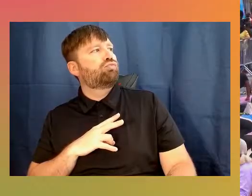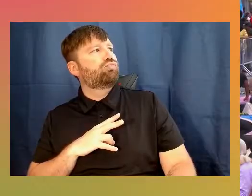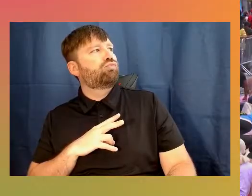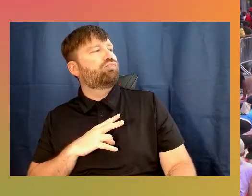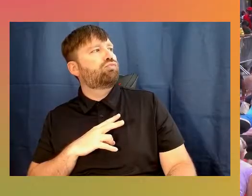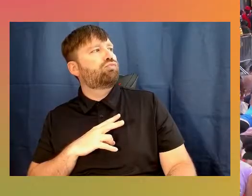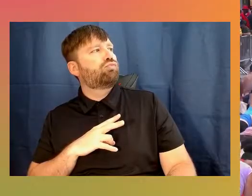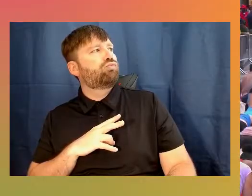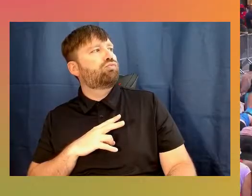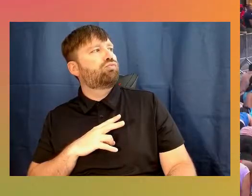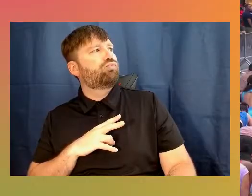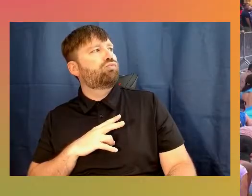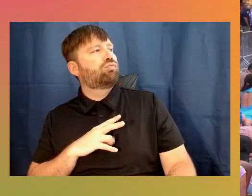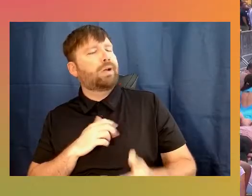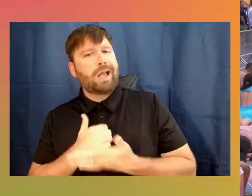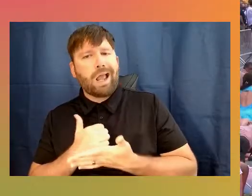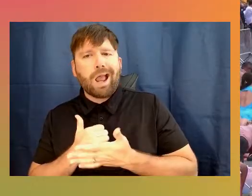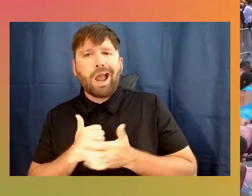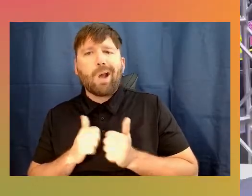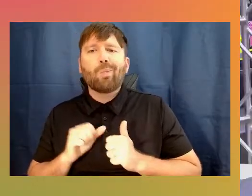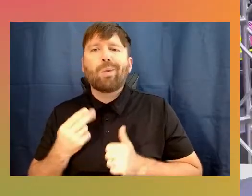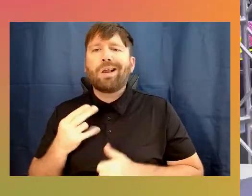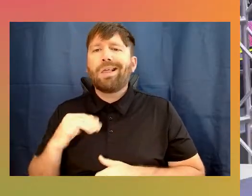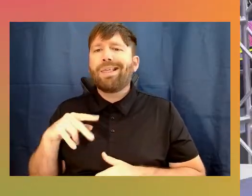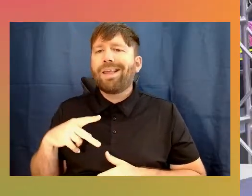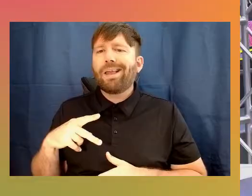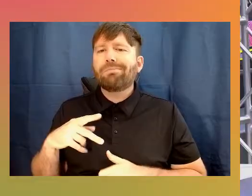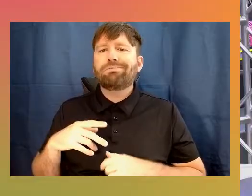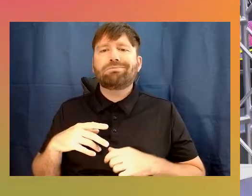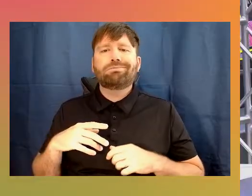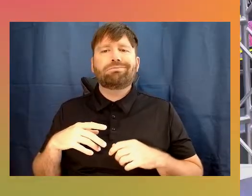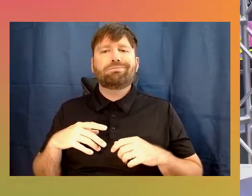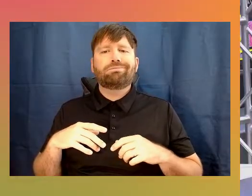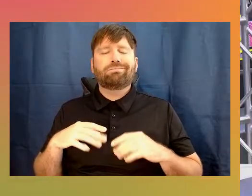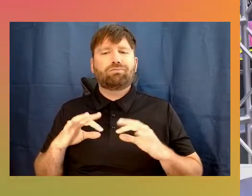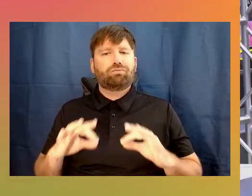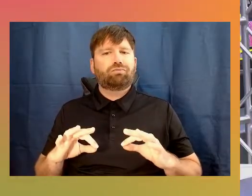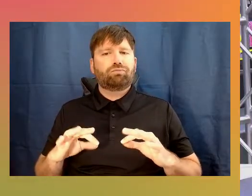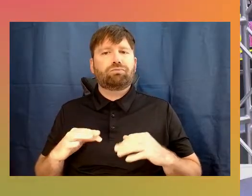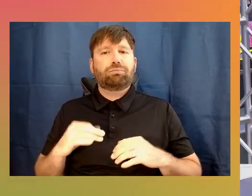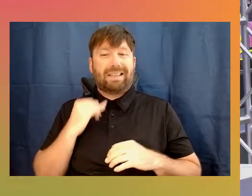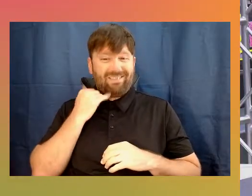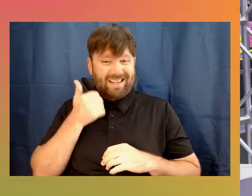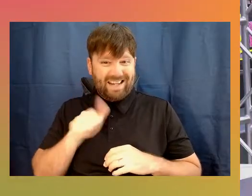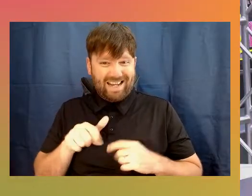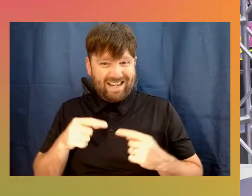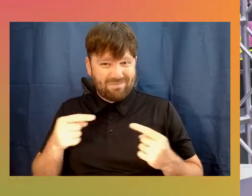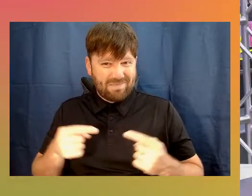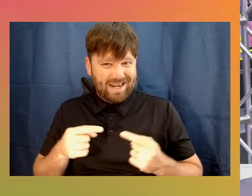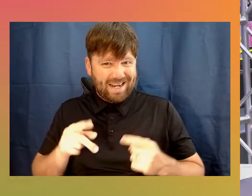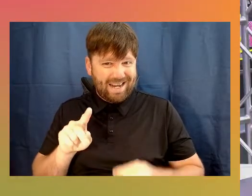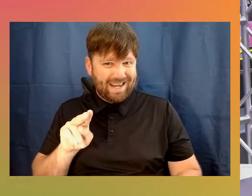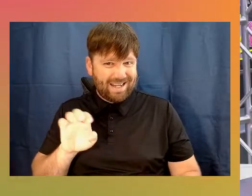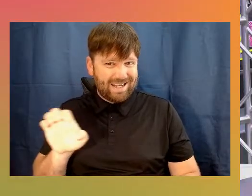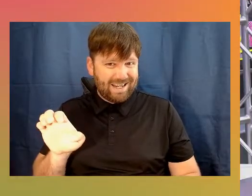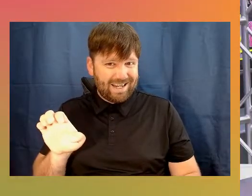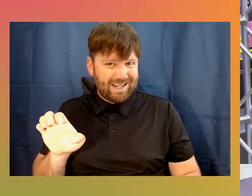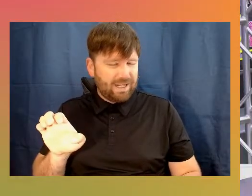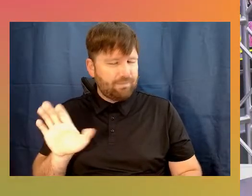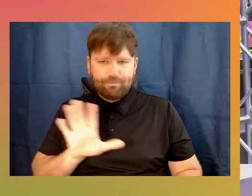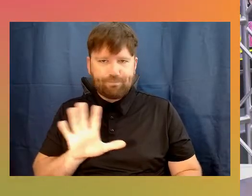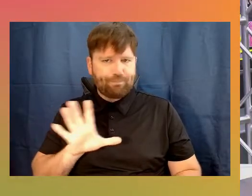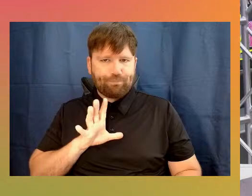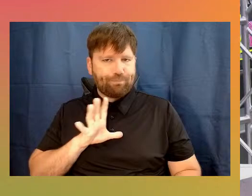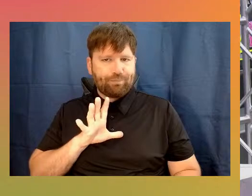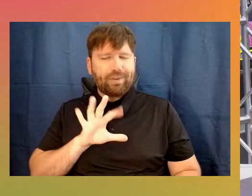OUT OVER THE OPPOSITE SHOULDER,